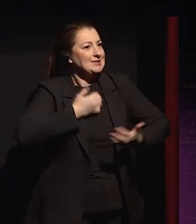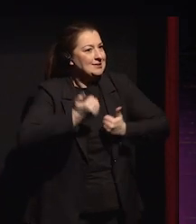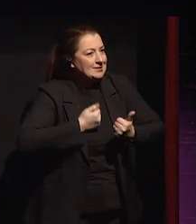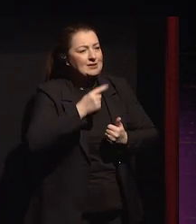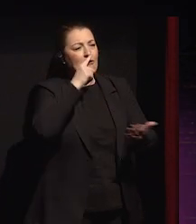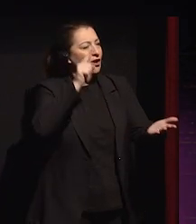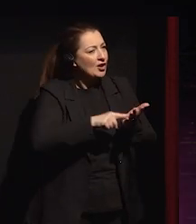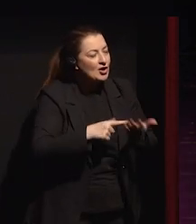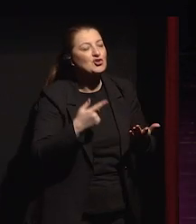to introduce you